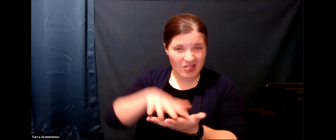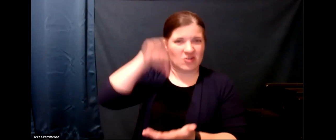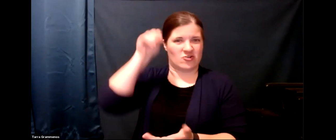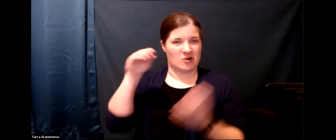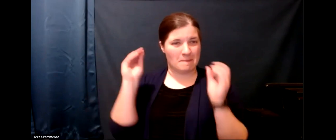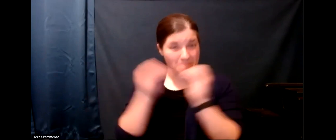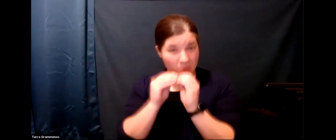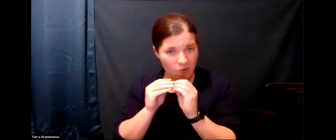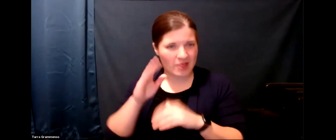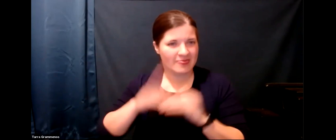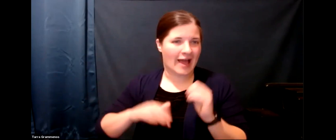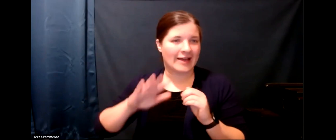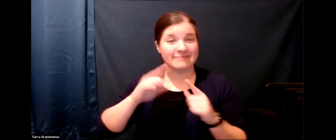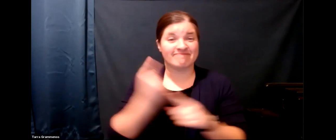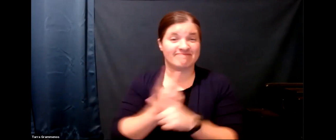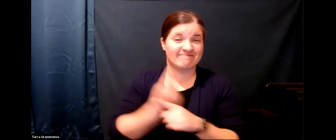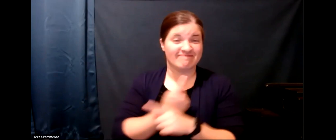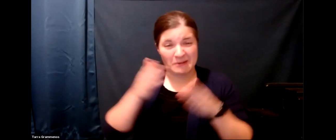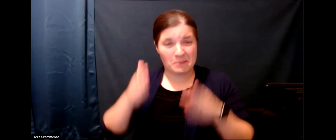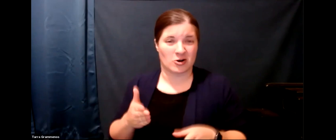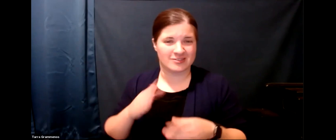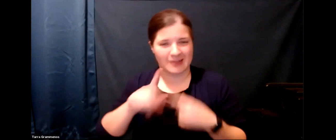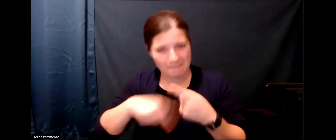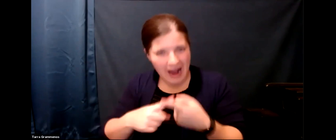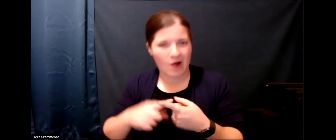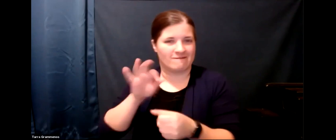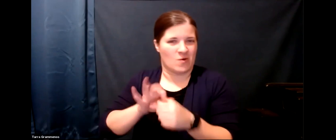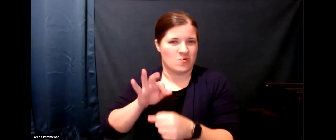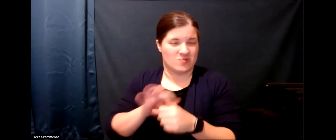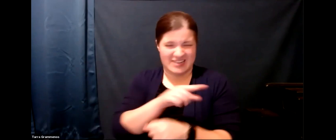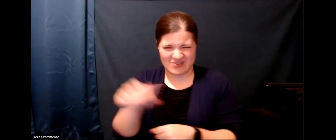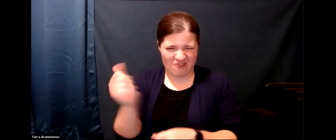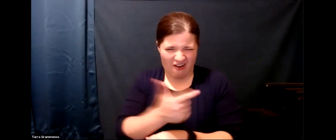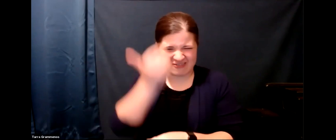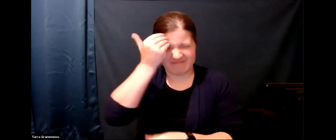process and the behind the scenes of absentee voting.